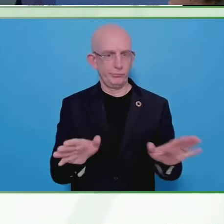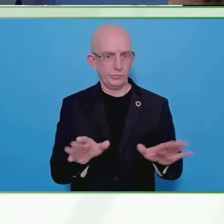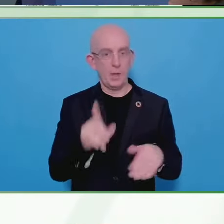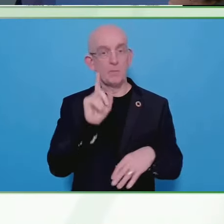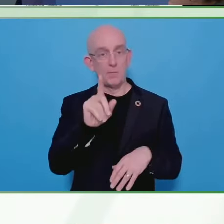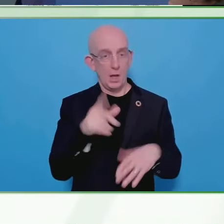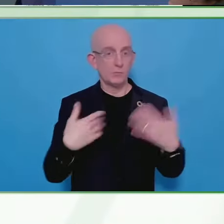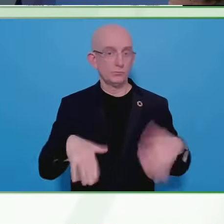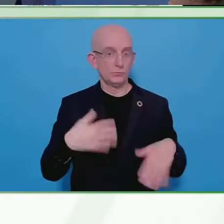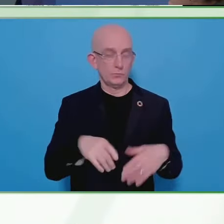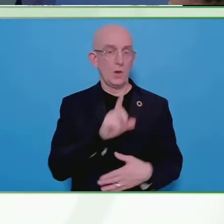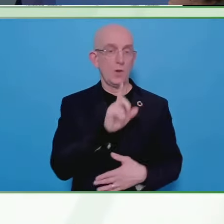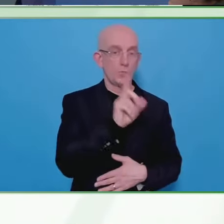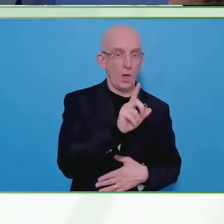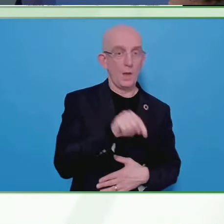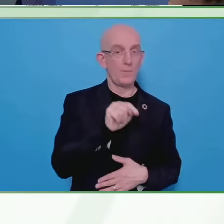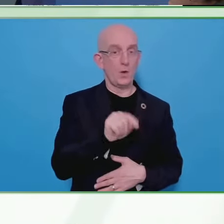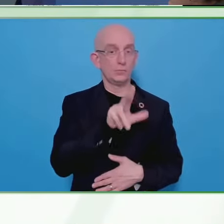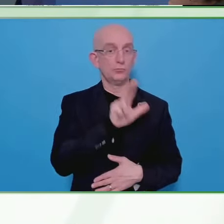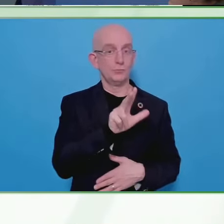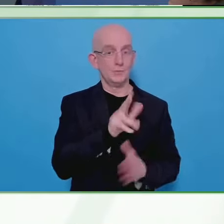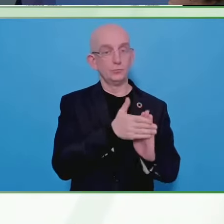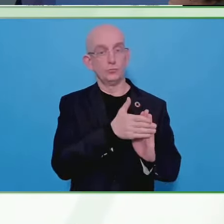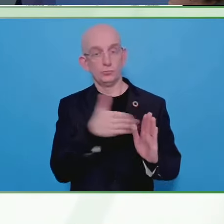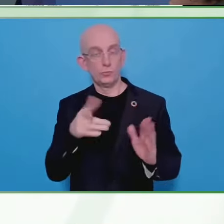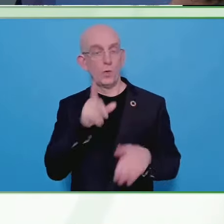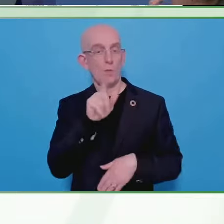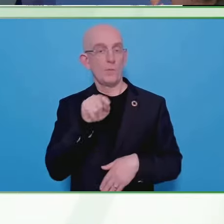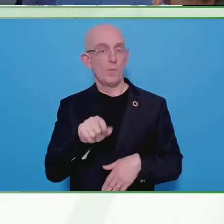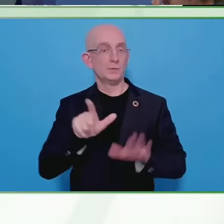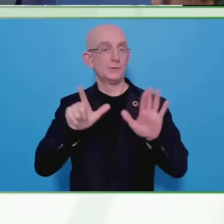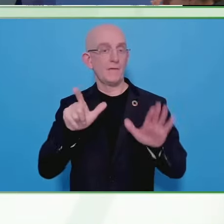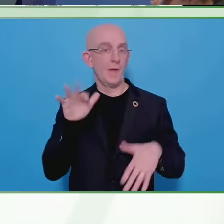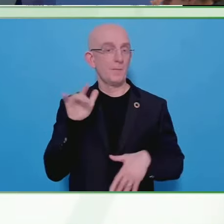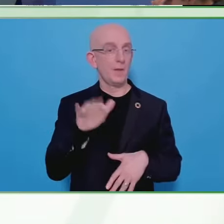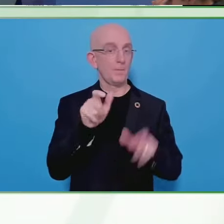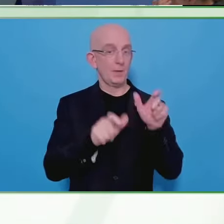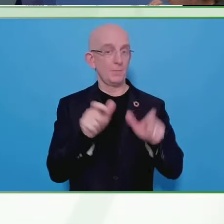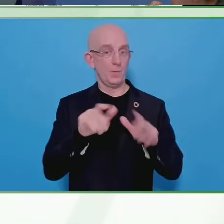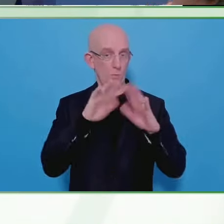It is once again important to acknowledge we come together with